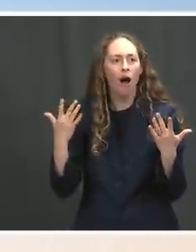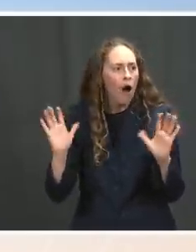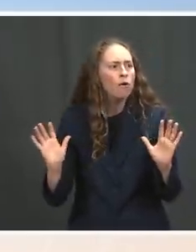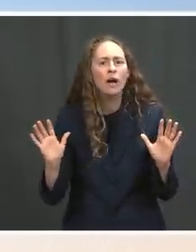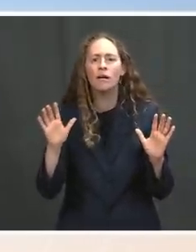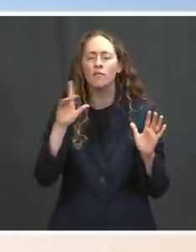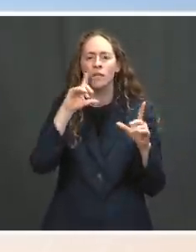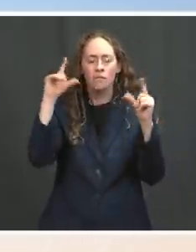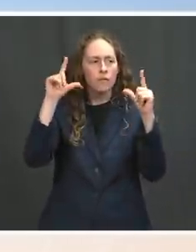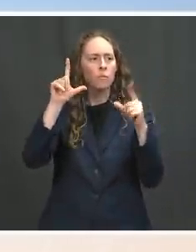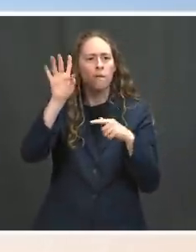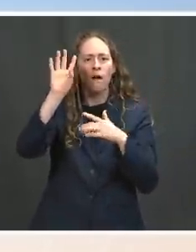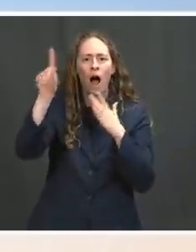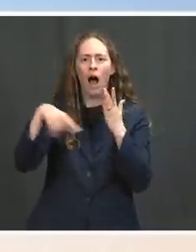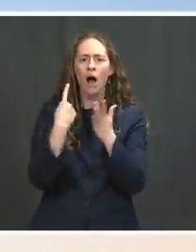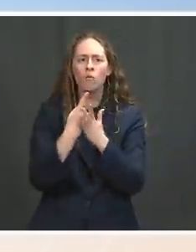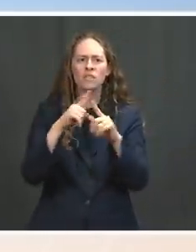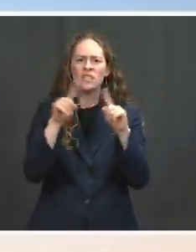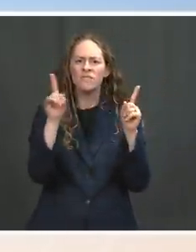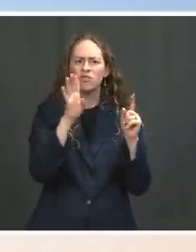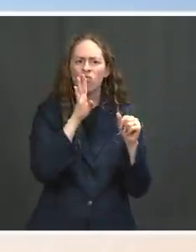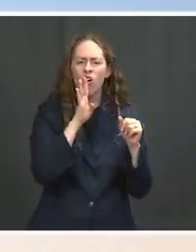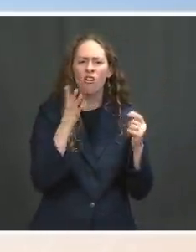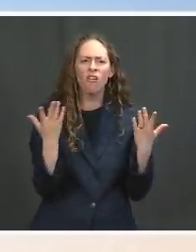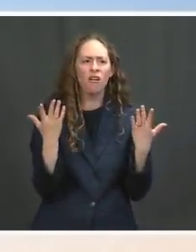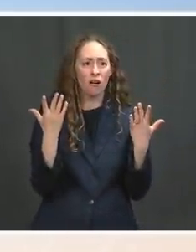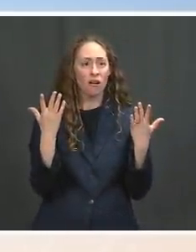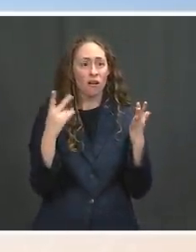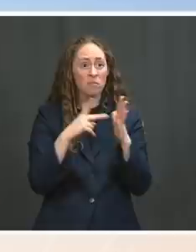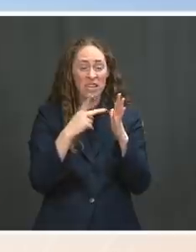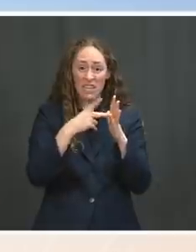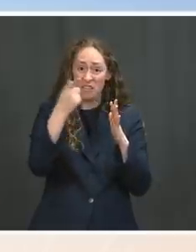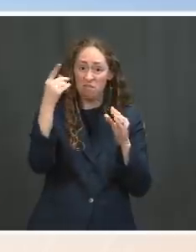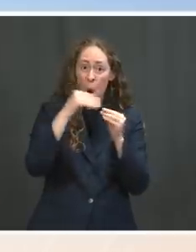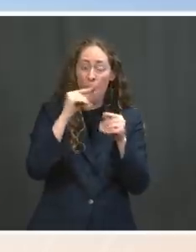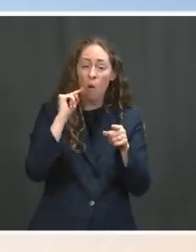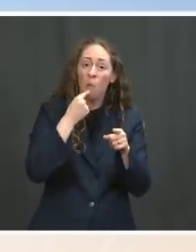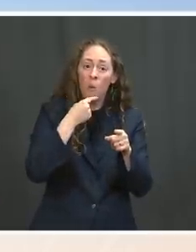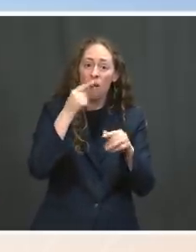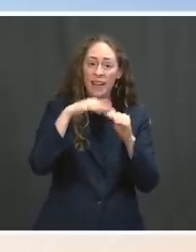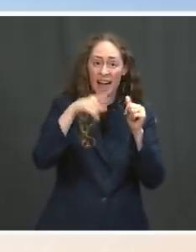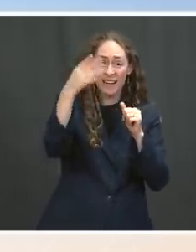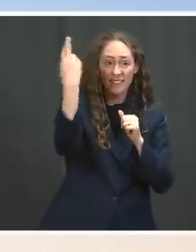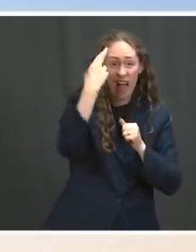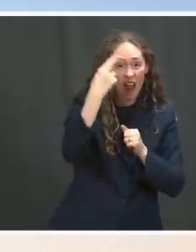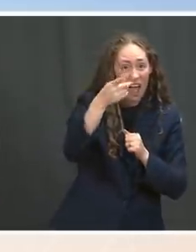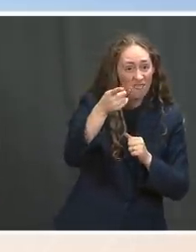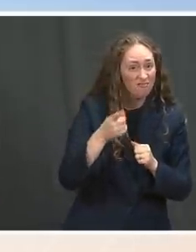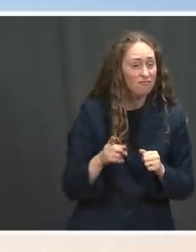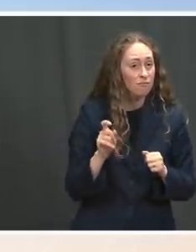Ms. Psaki: Well, I would say: On Monday, we said -- on Monday afternoon, so 48 hours ago, we said,